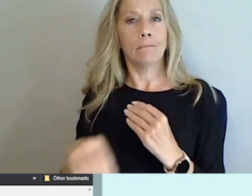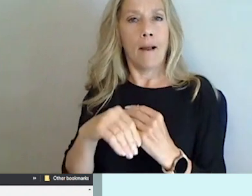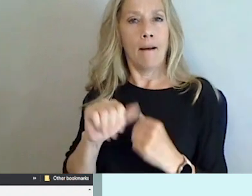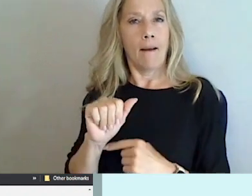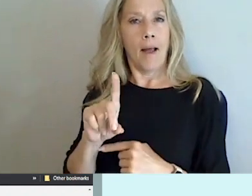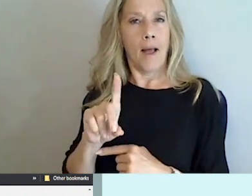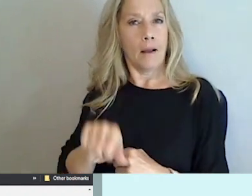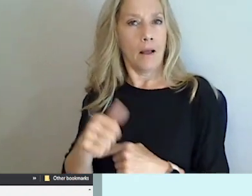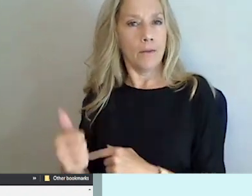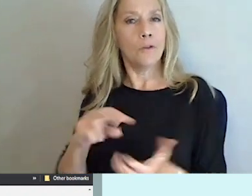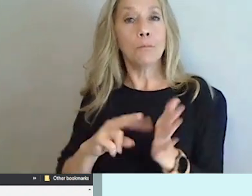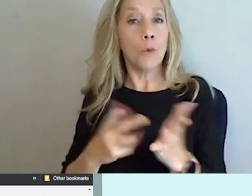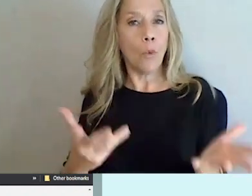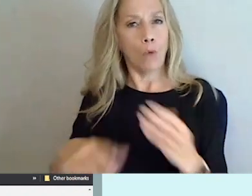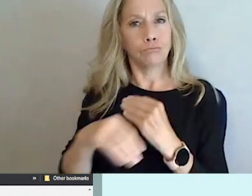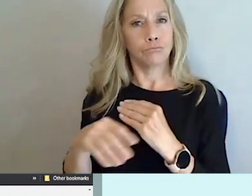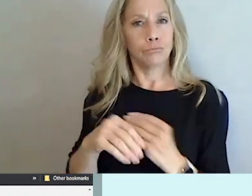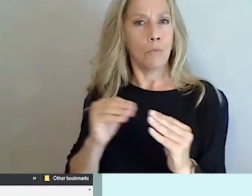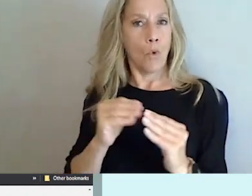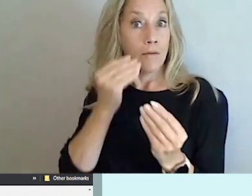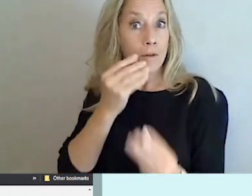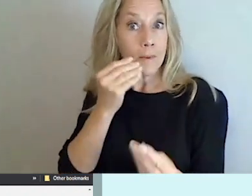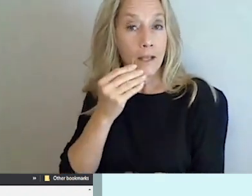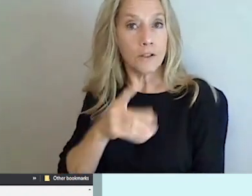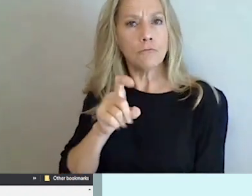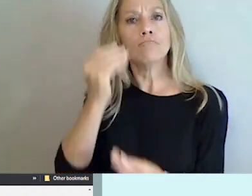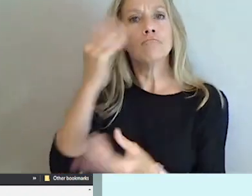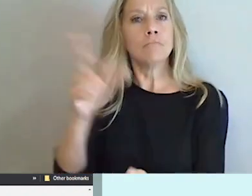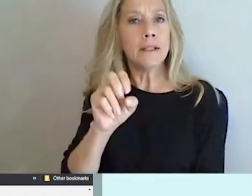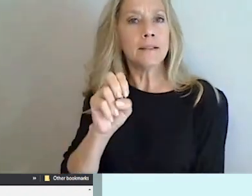more information. If you need to tell TennCare about new information—like a